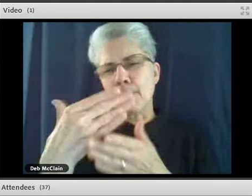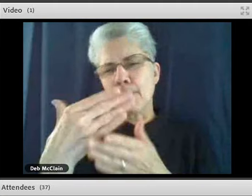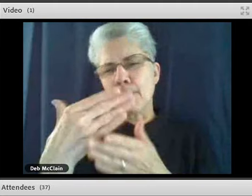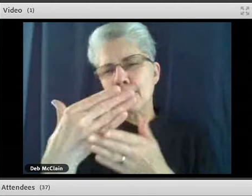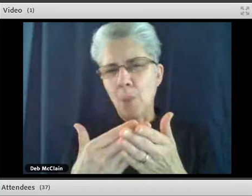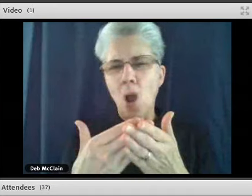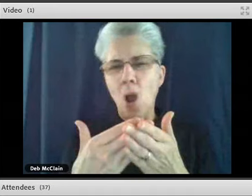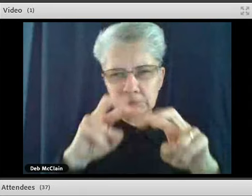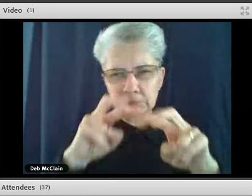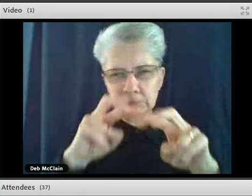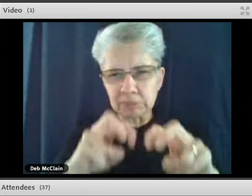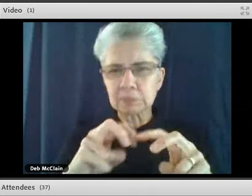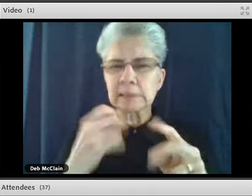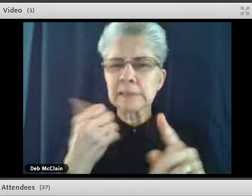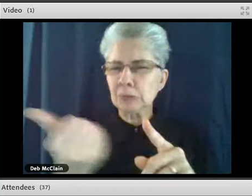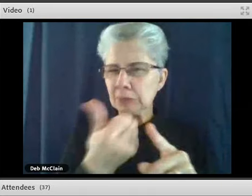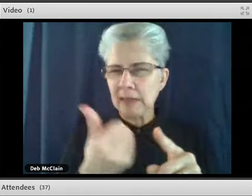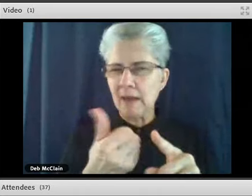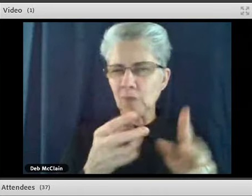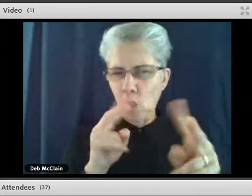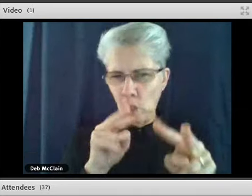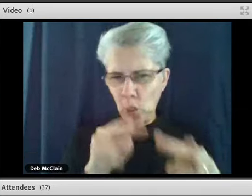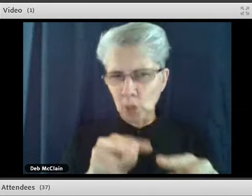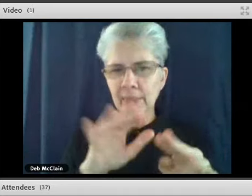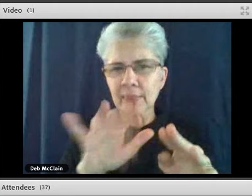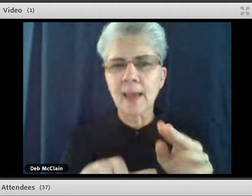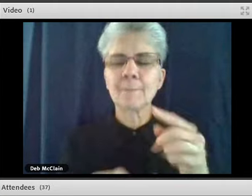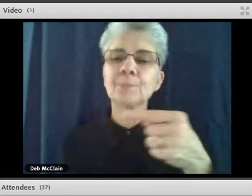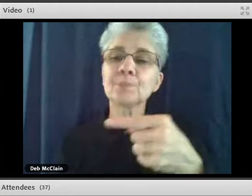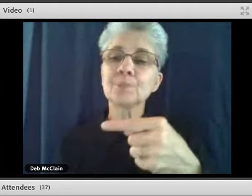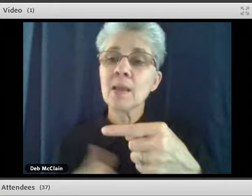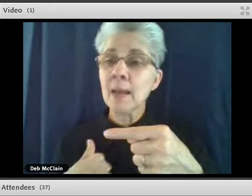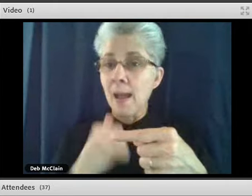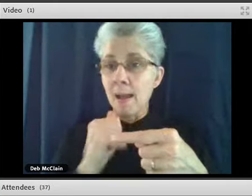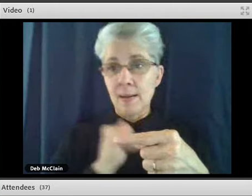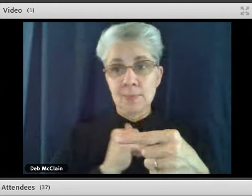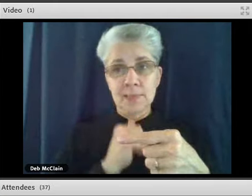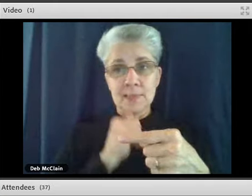And you can kind of go take a look at that, if you'd like. Again, I'm not a lawyer,